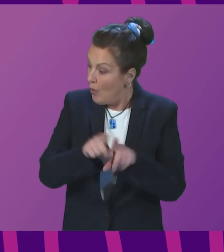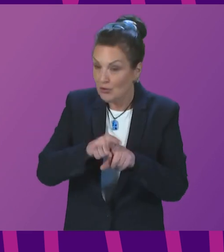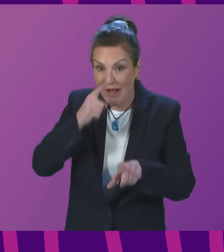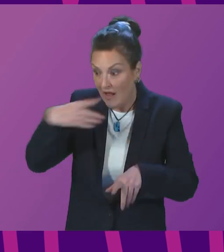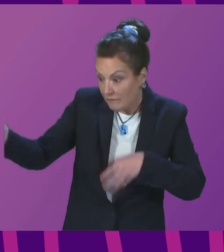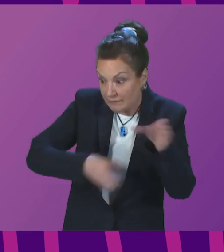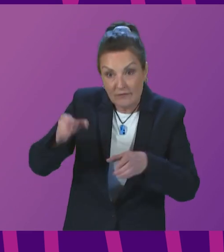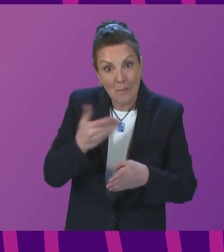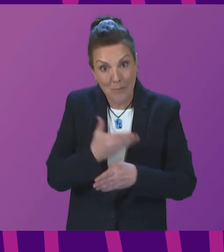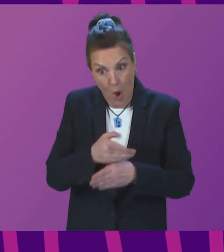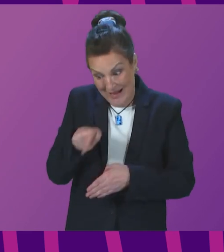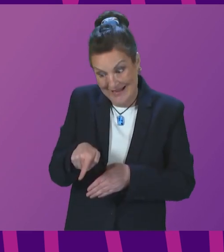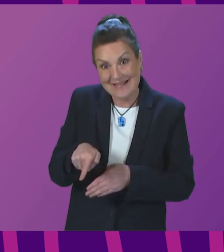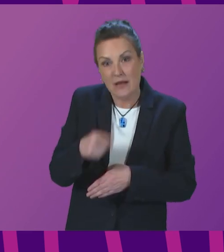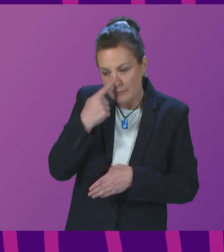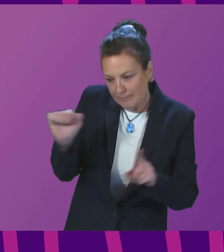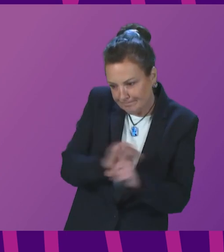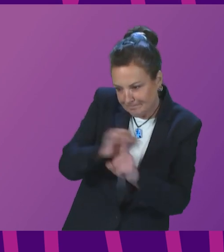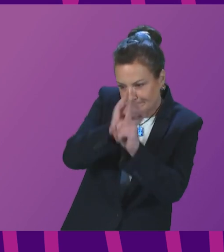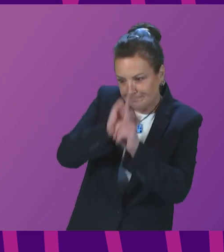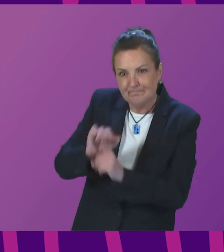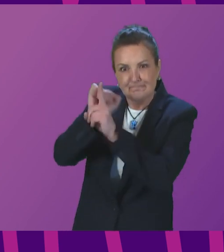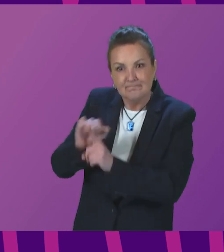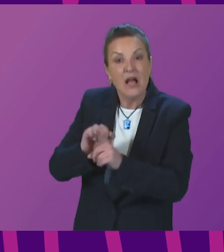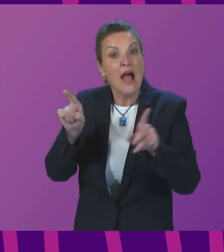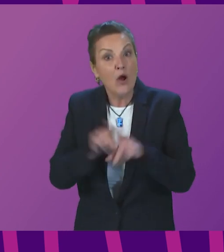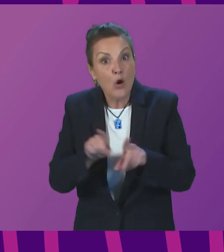upskilling and reskilling to secure green jobs opportunities.